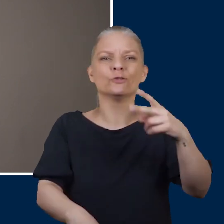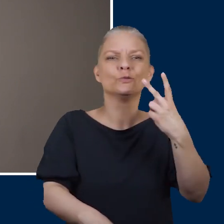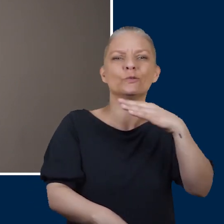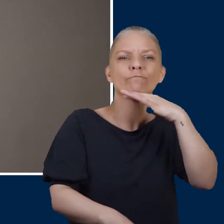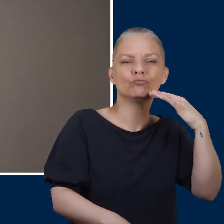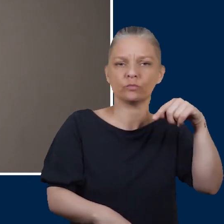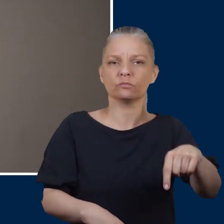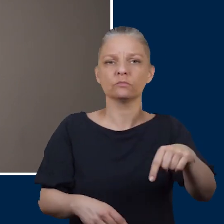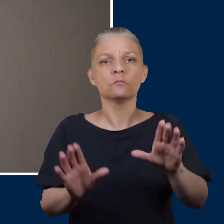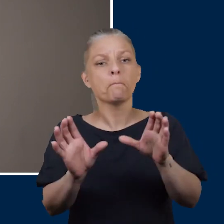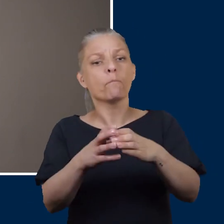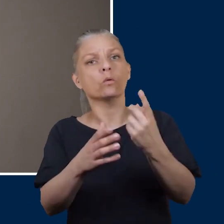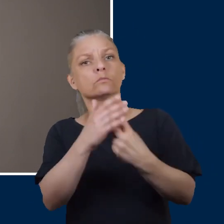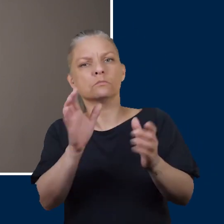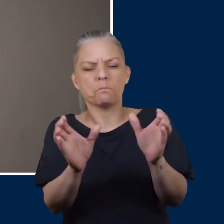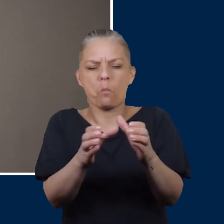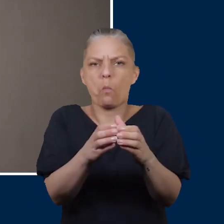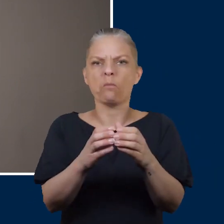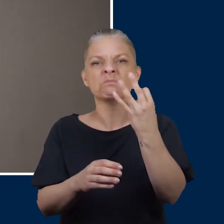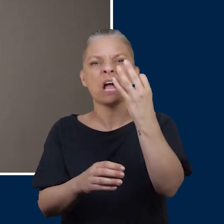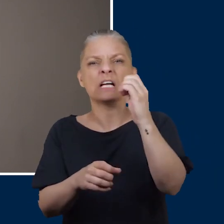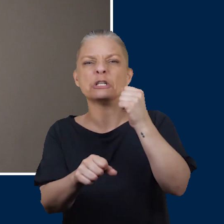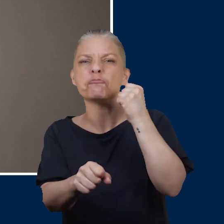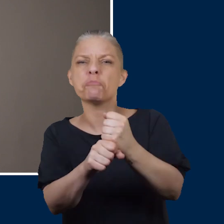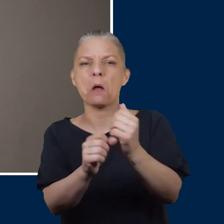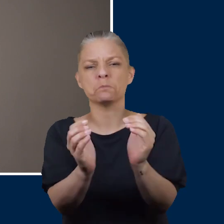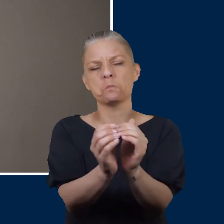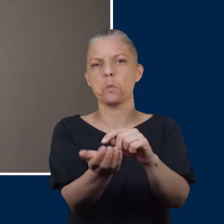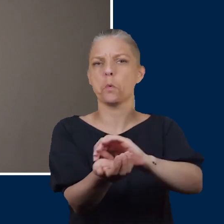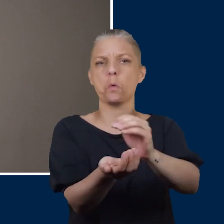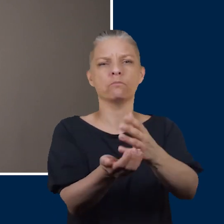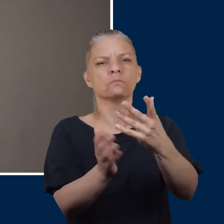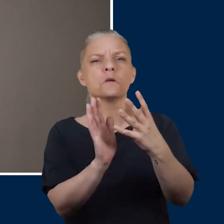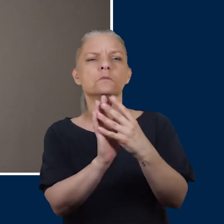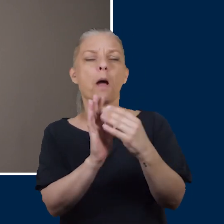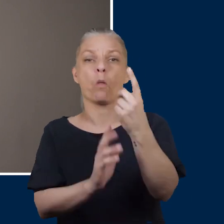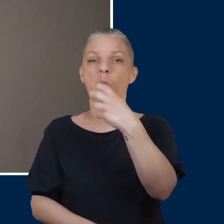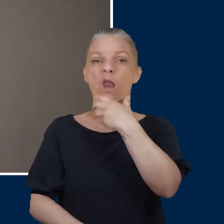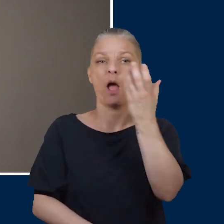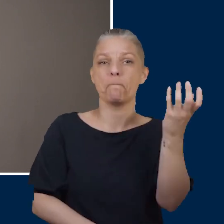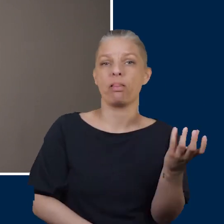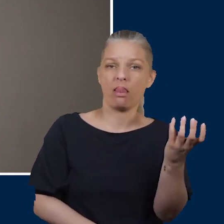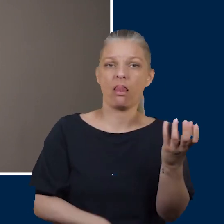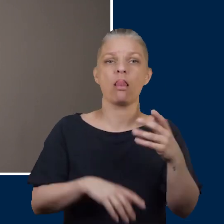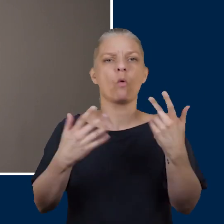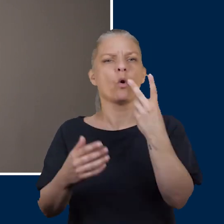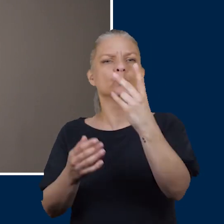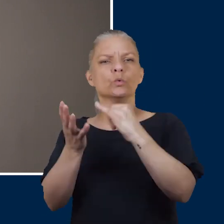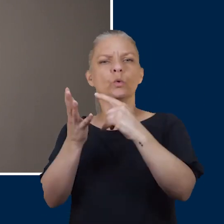or two satsumas or a small handful of grapes or strawberries. A portion of vegetables would be